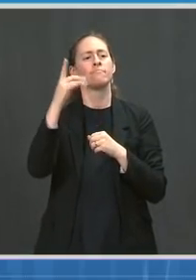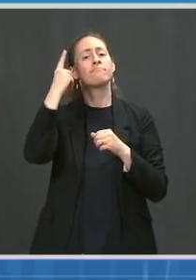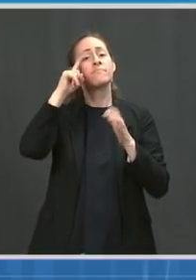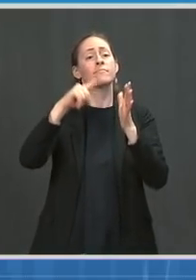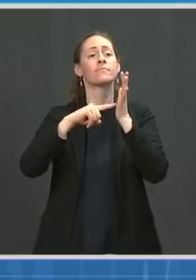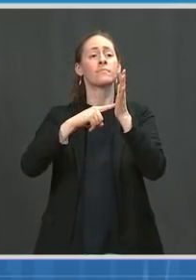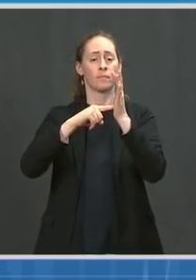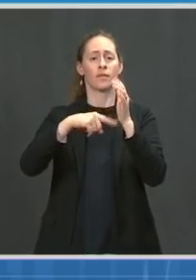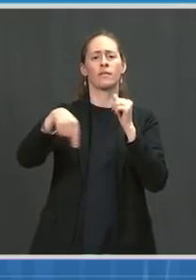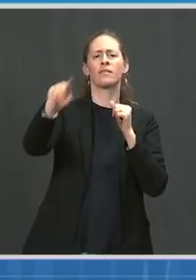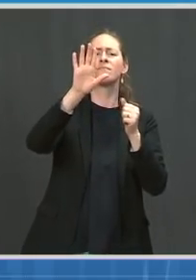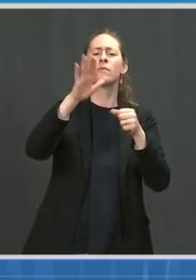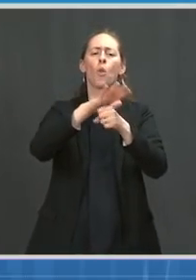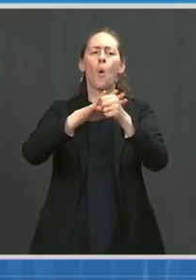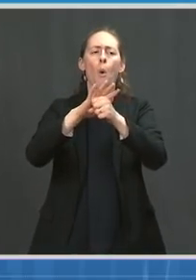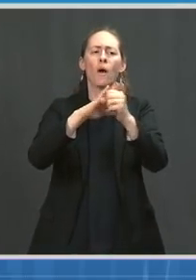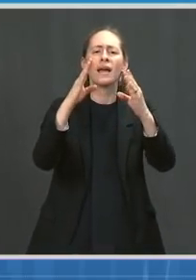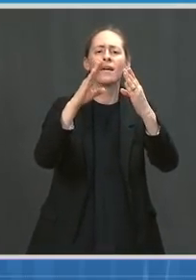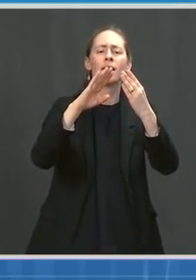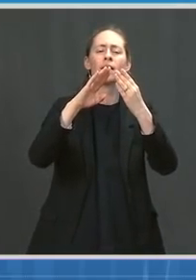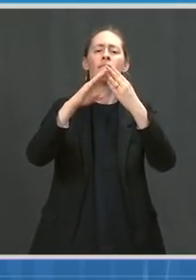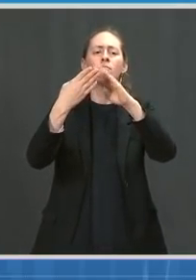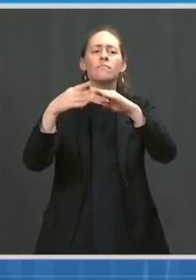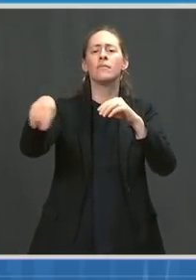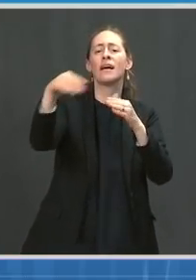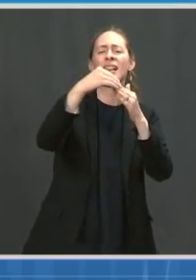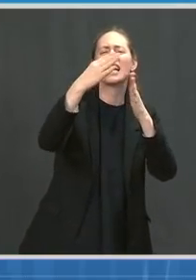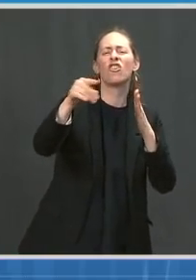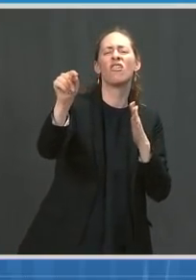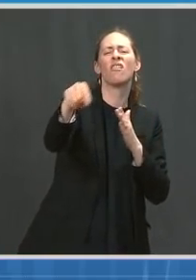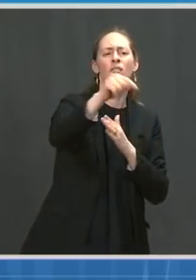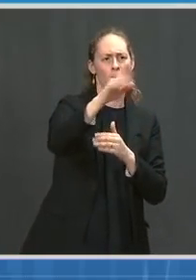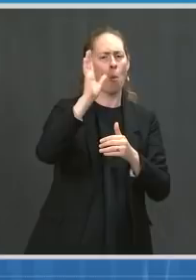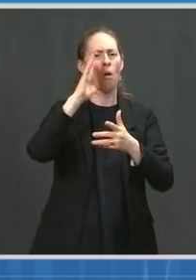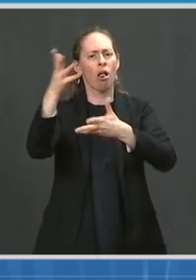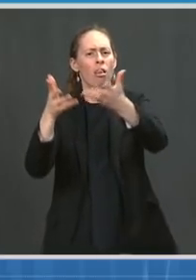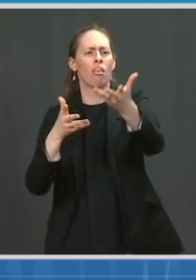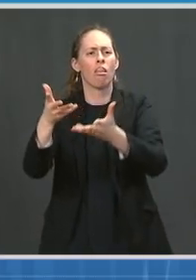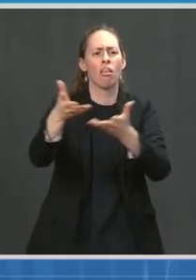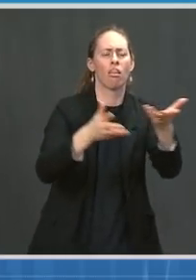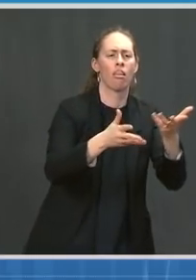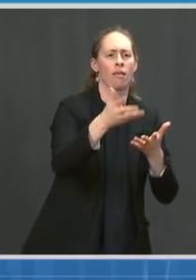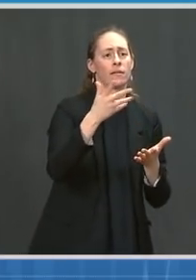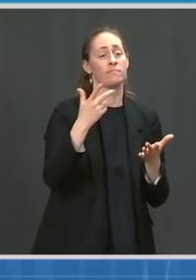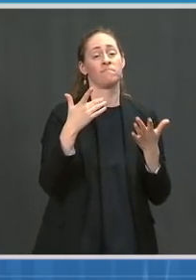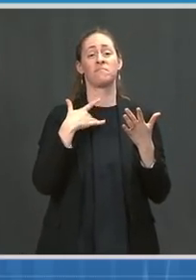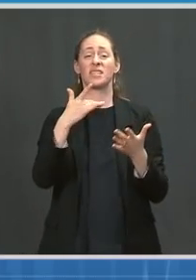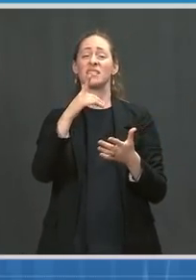All the research shows that people look to leaders in their communities for counsel and advice